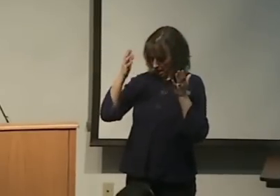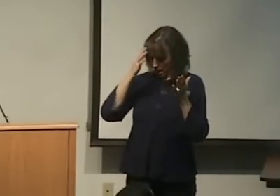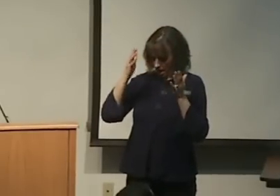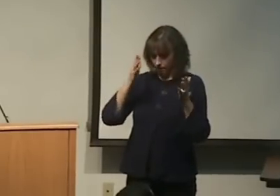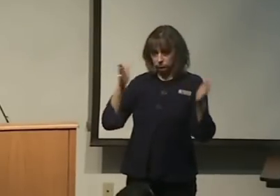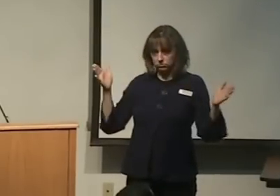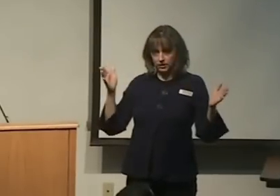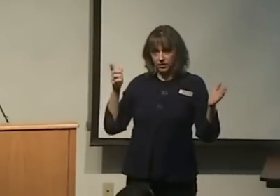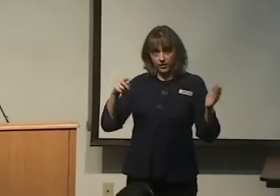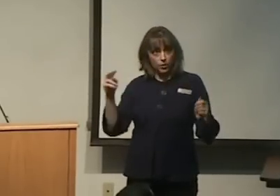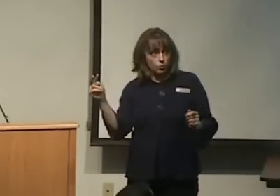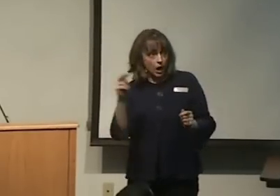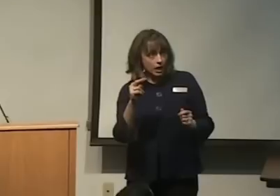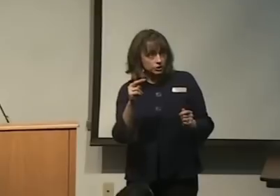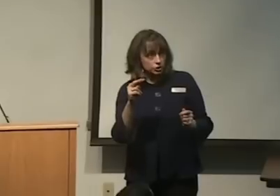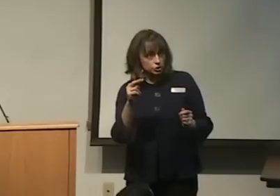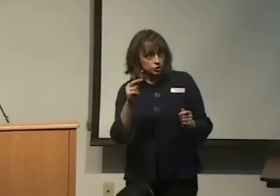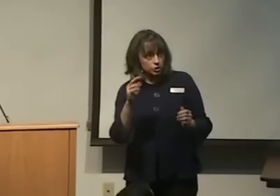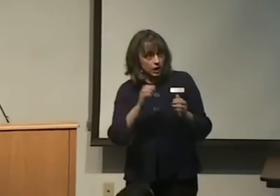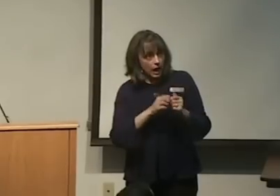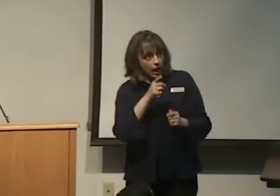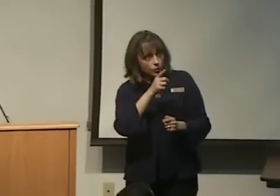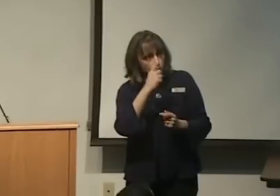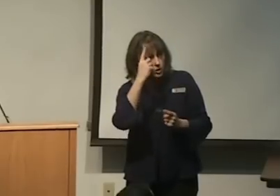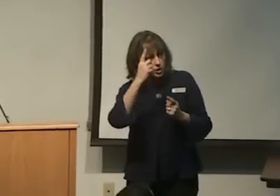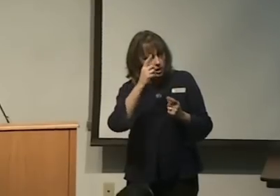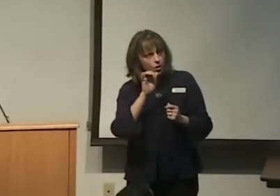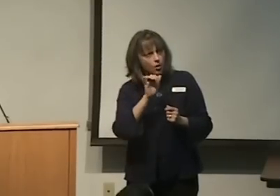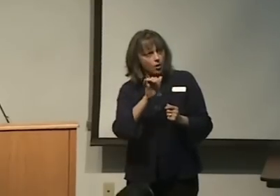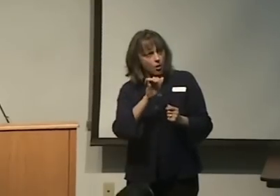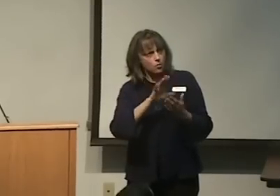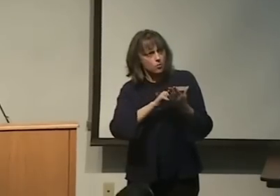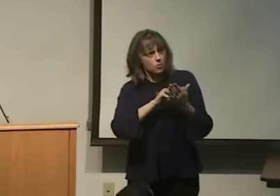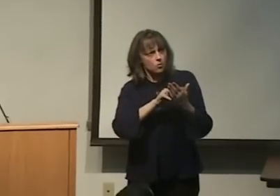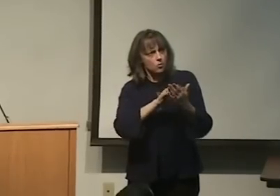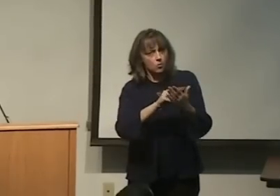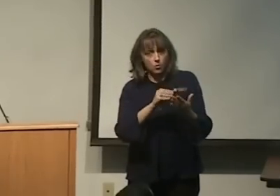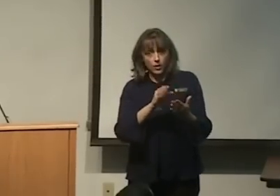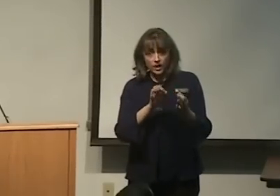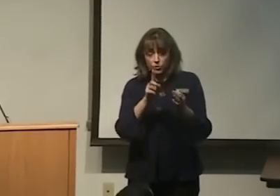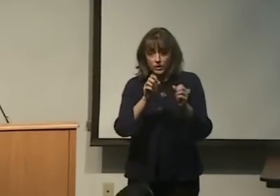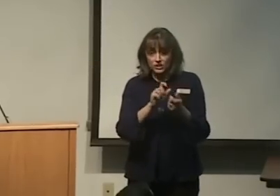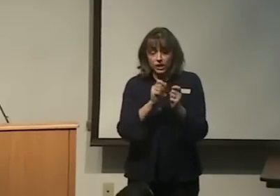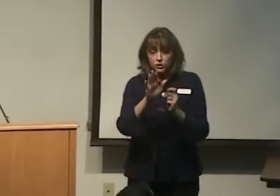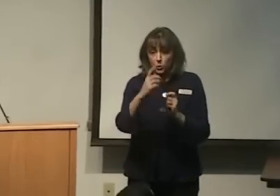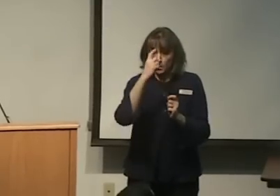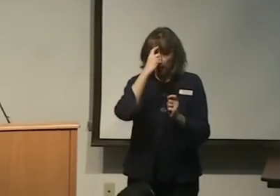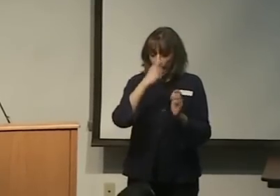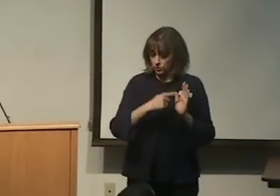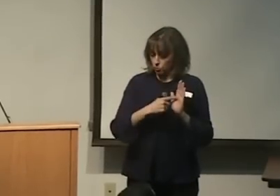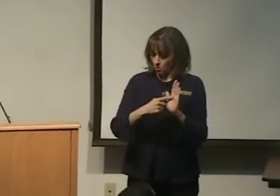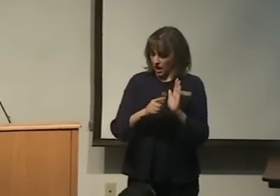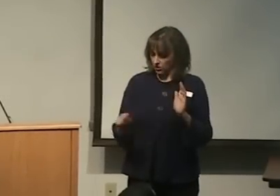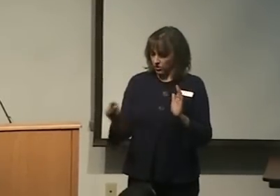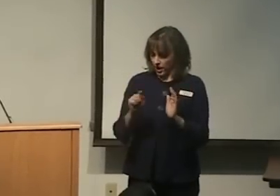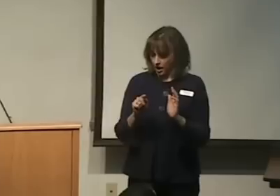And if you can change your mind and model that for them they can, too. So that's why I want you to teach naked.